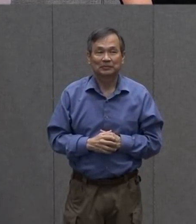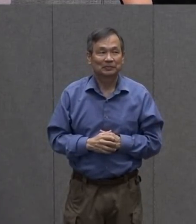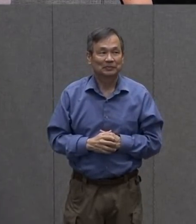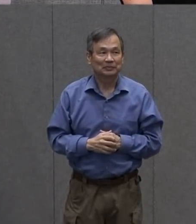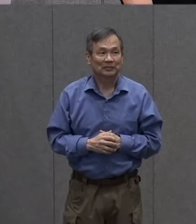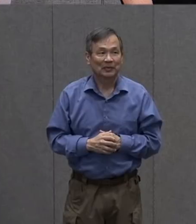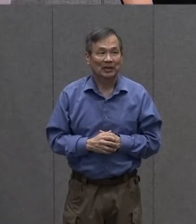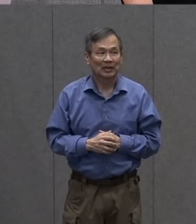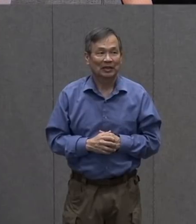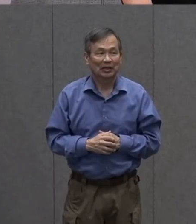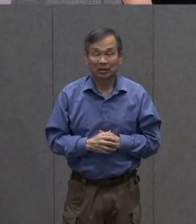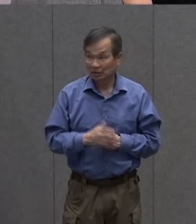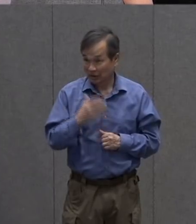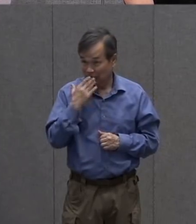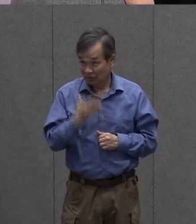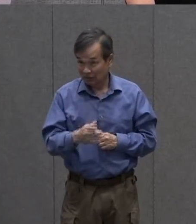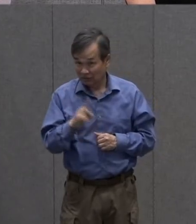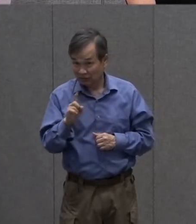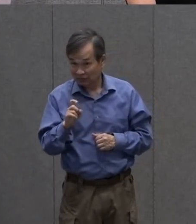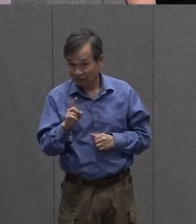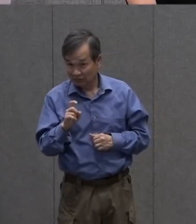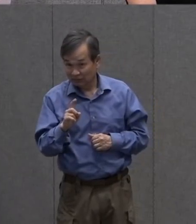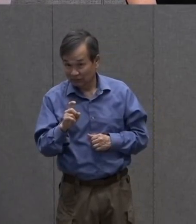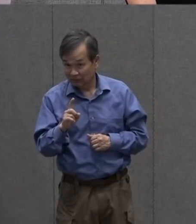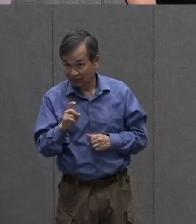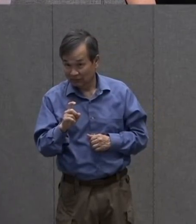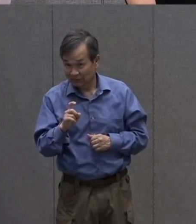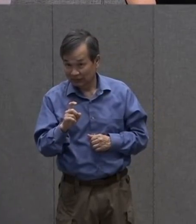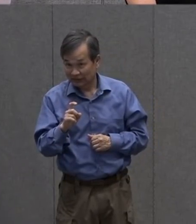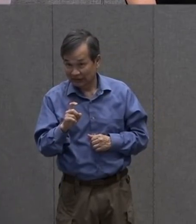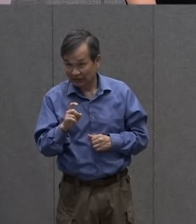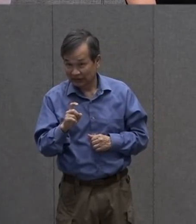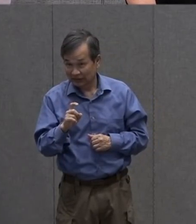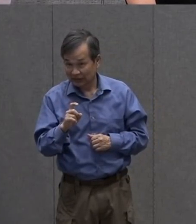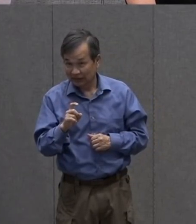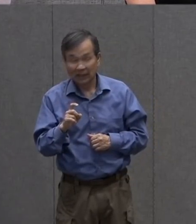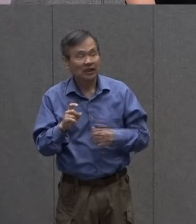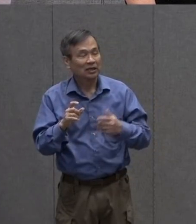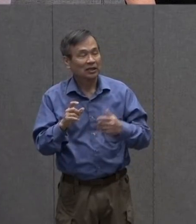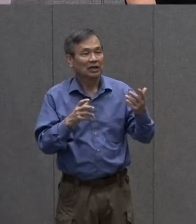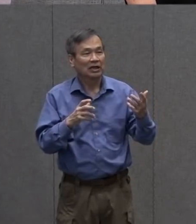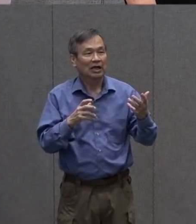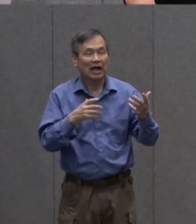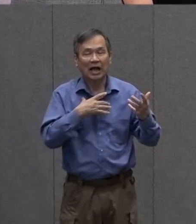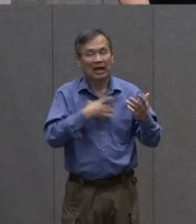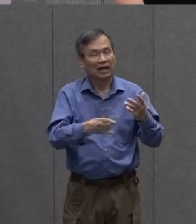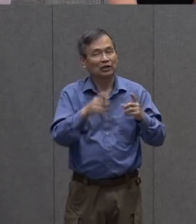Is that a good idea, do you think? I'm gonna move there because I really like this word.